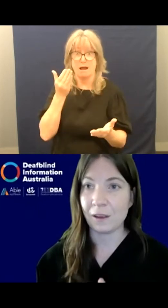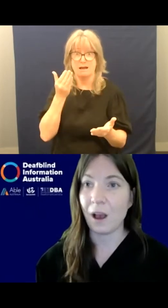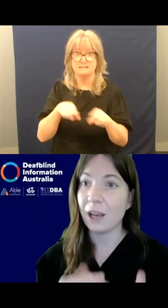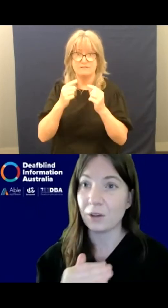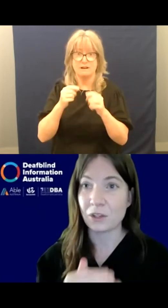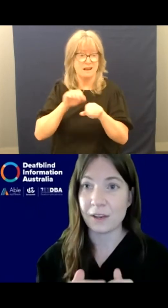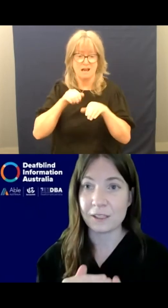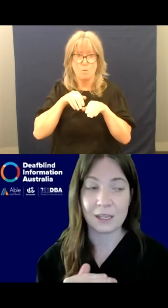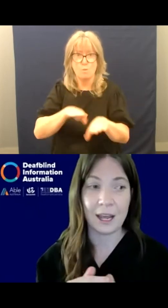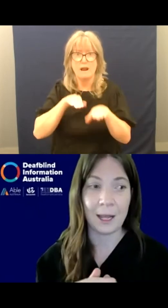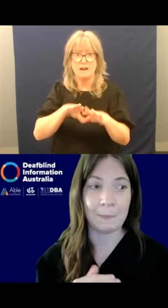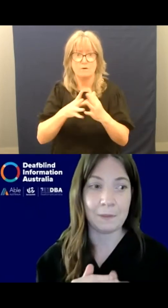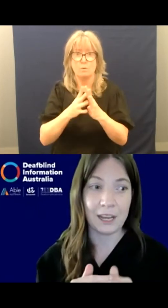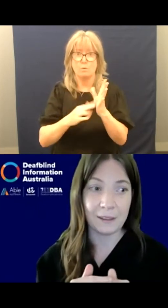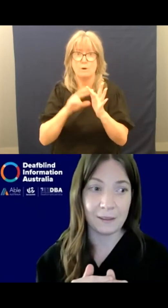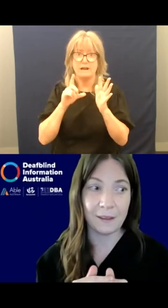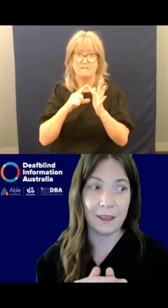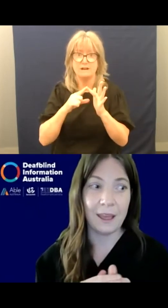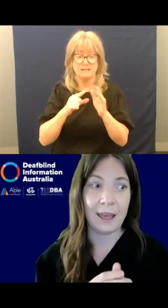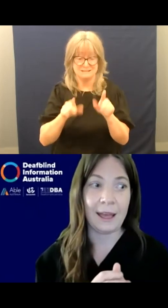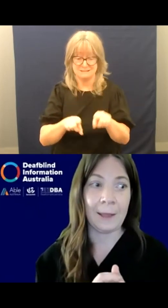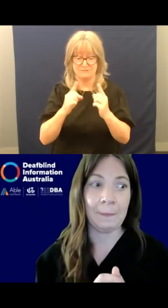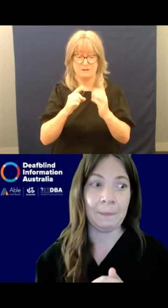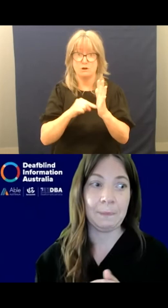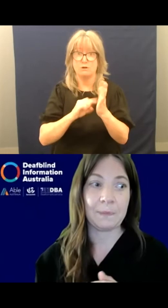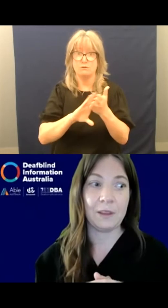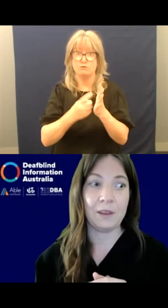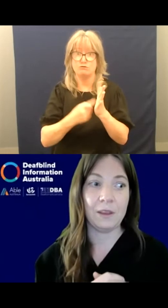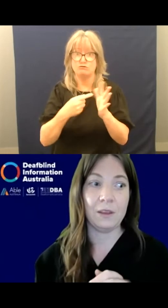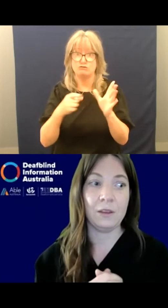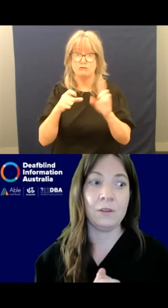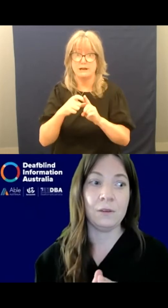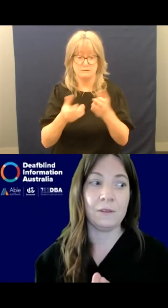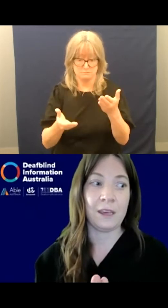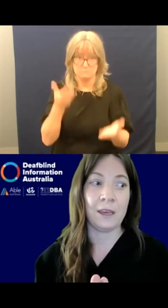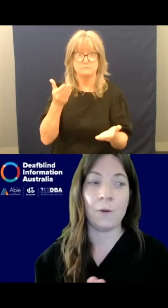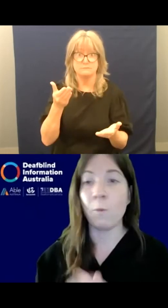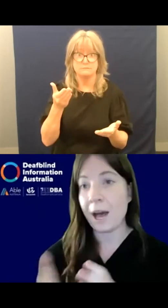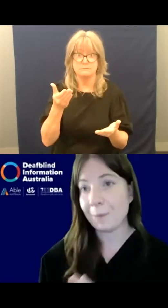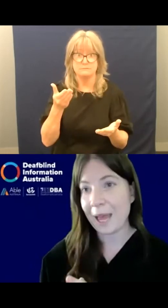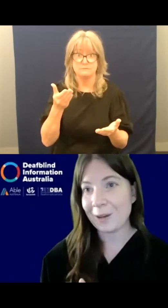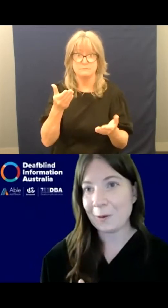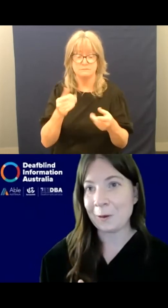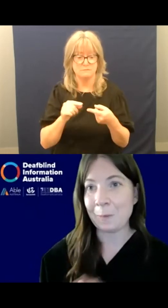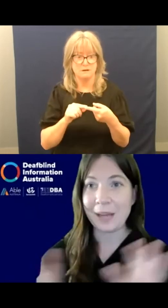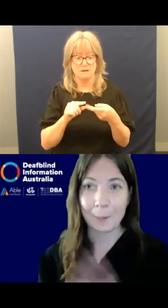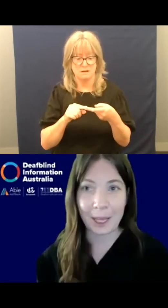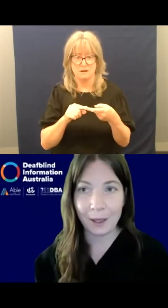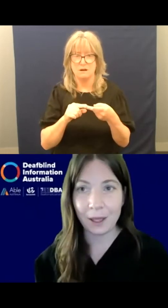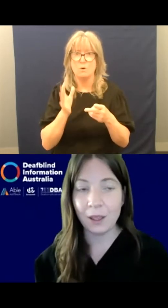high contrast threads. Using white paint on black paper.